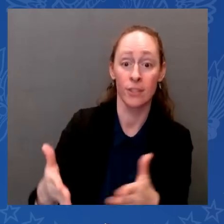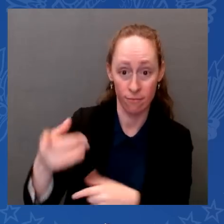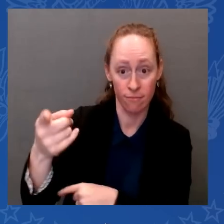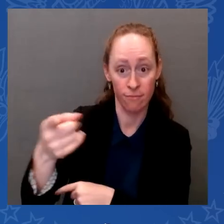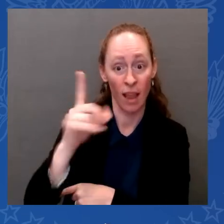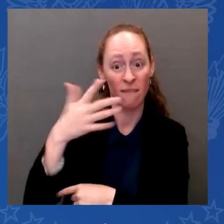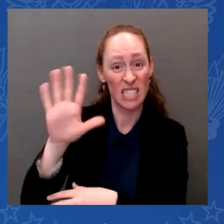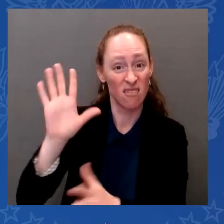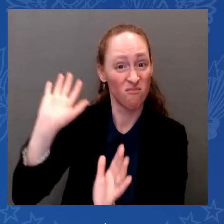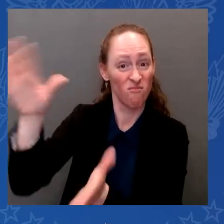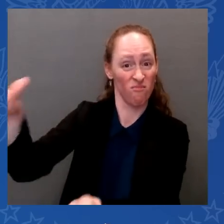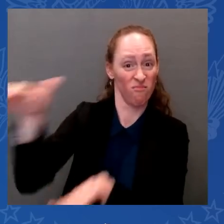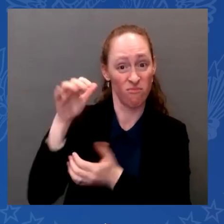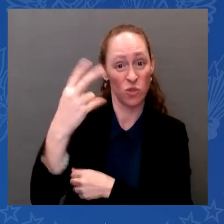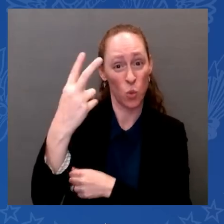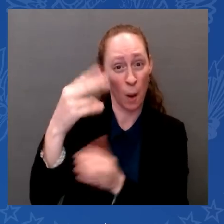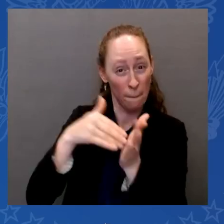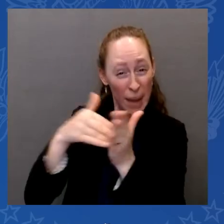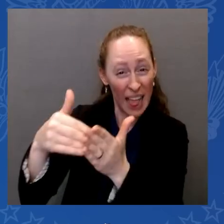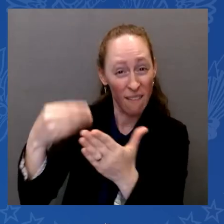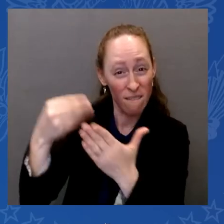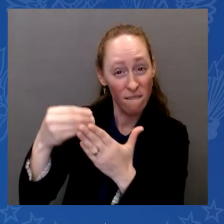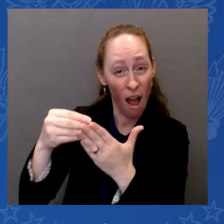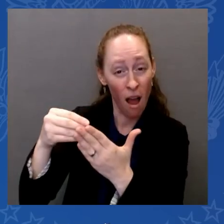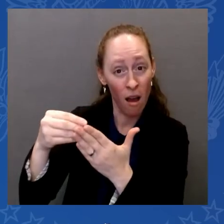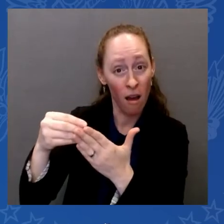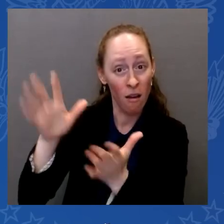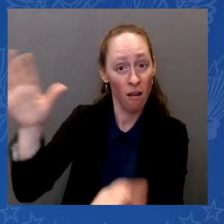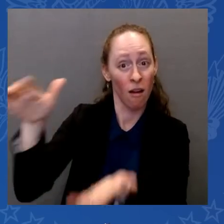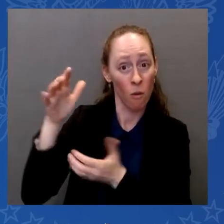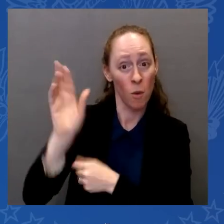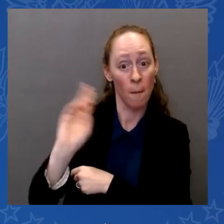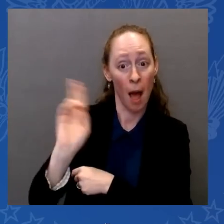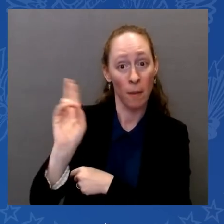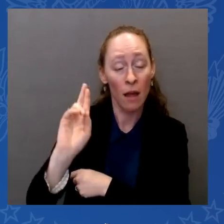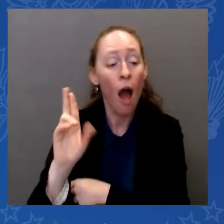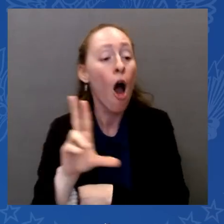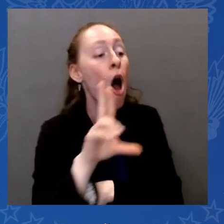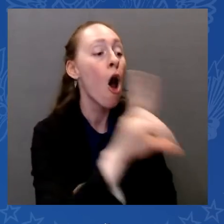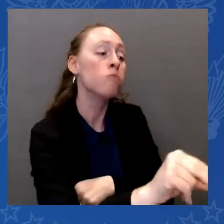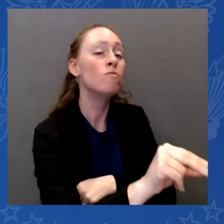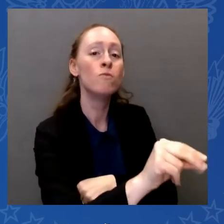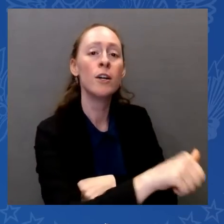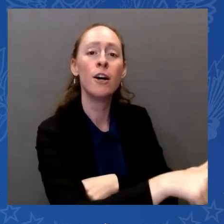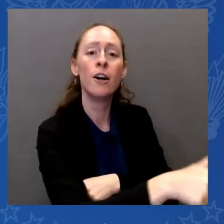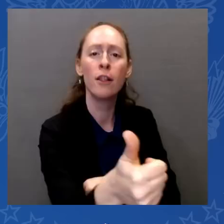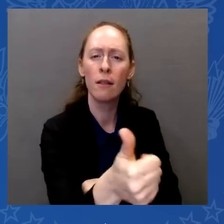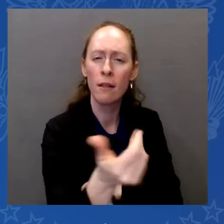we can afford -- we're able to afford this student loan relief. It's because of our historic deficit reduction